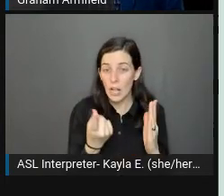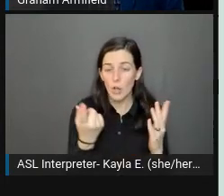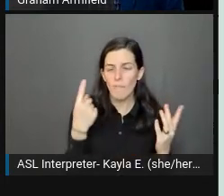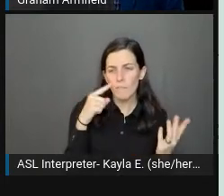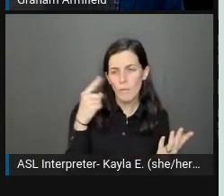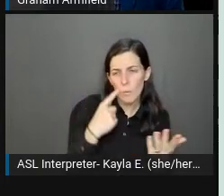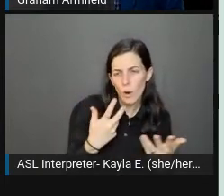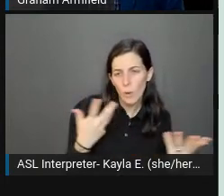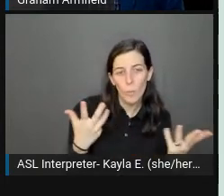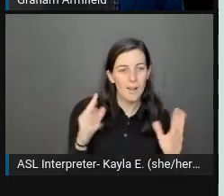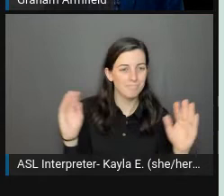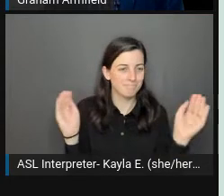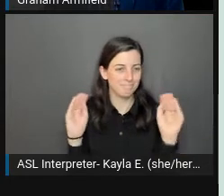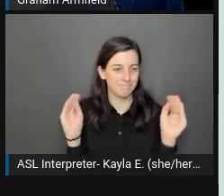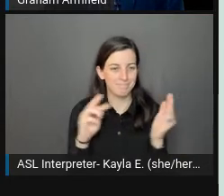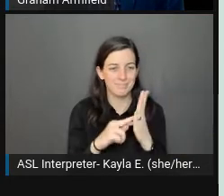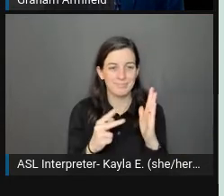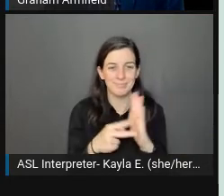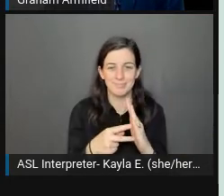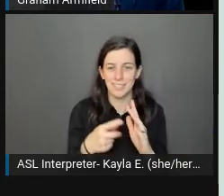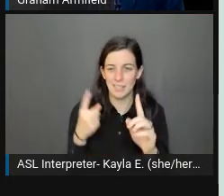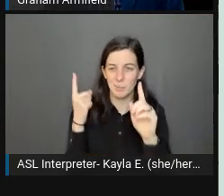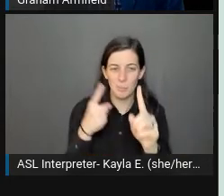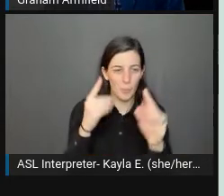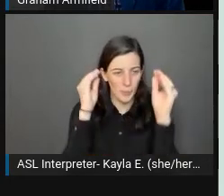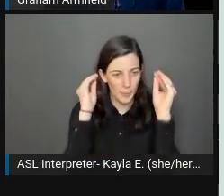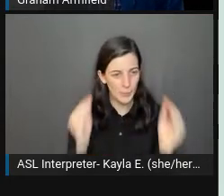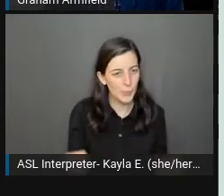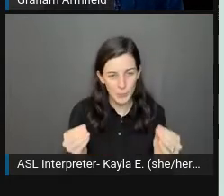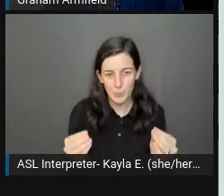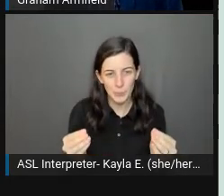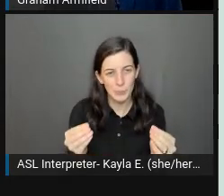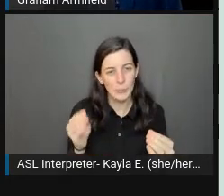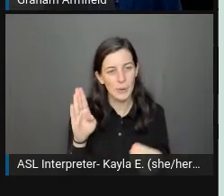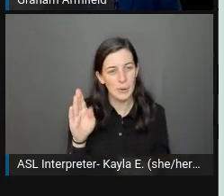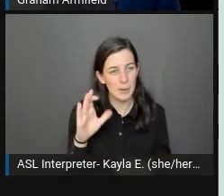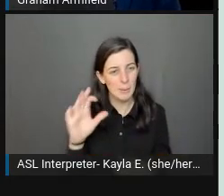That is a completely useless block from an accessibility perspective